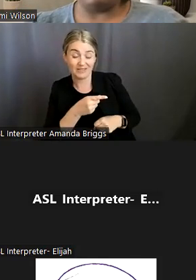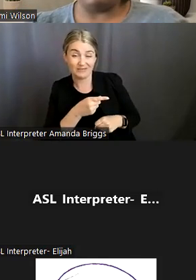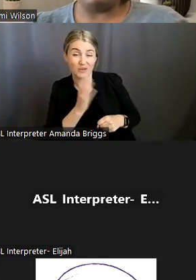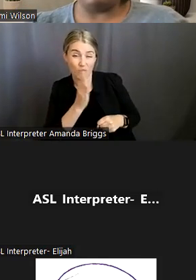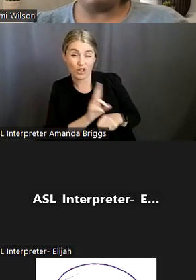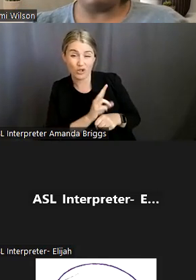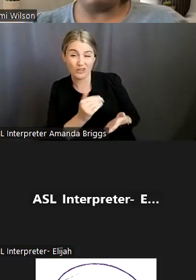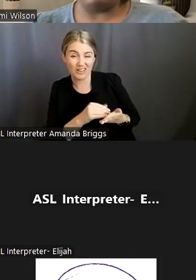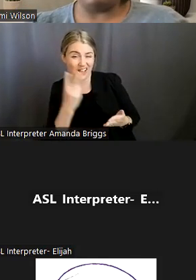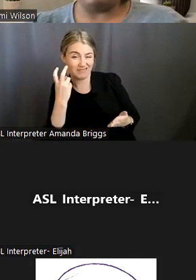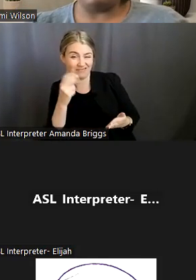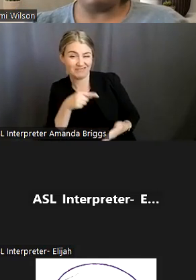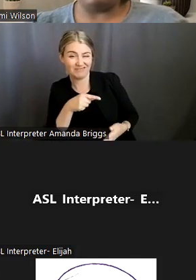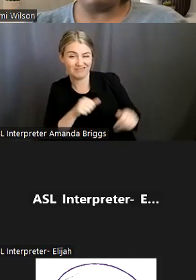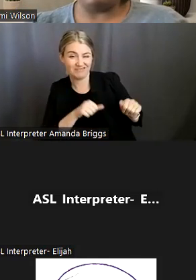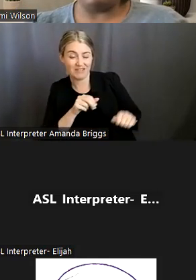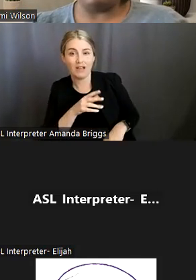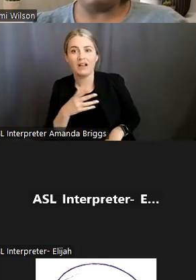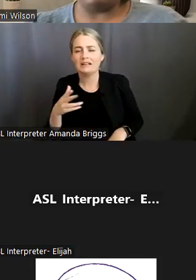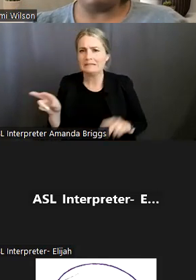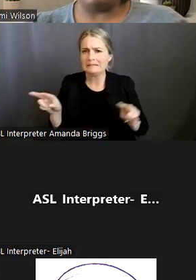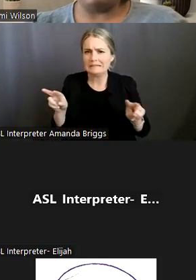And I feel like really overcoming that is really, really